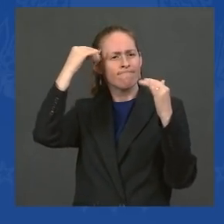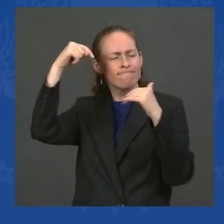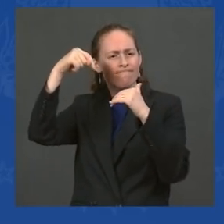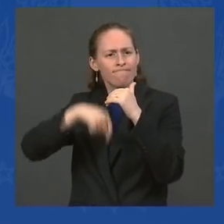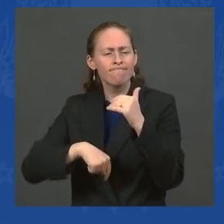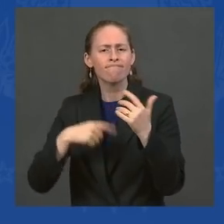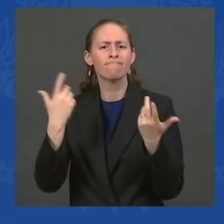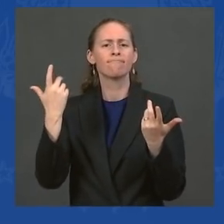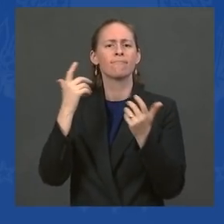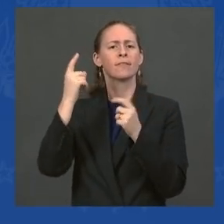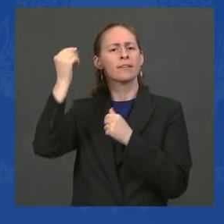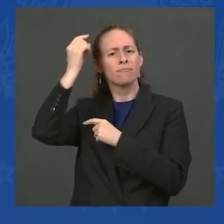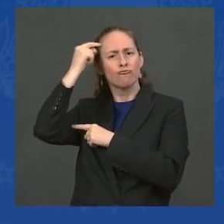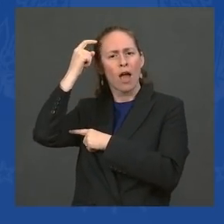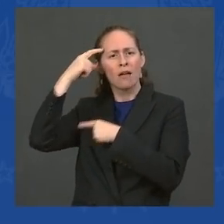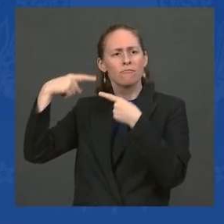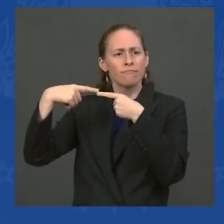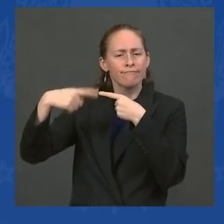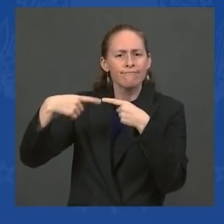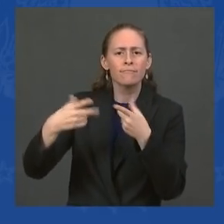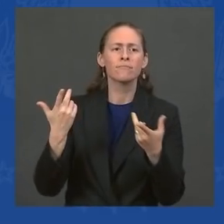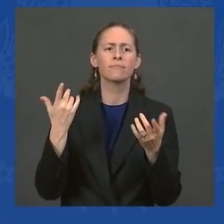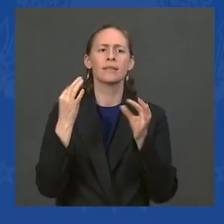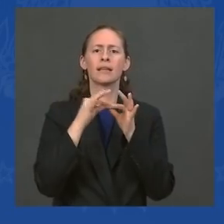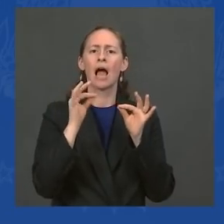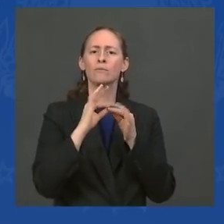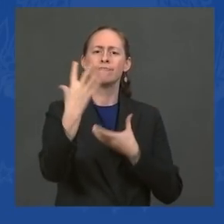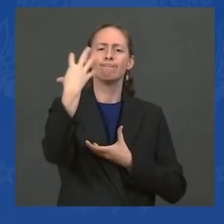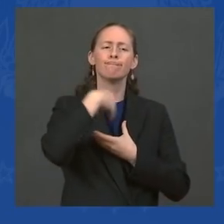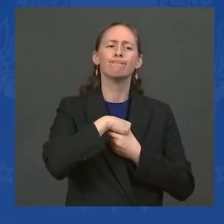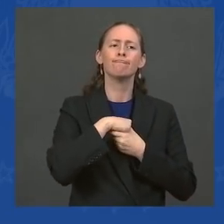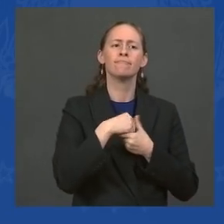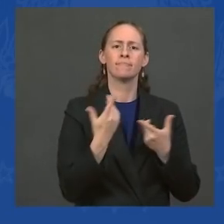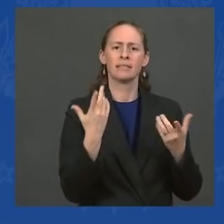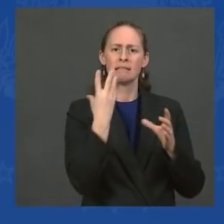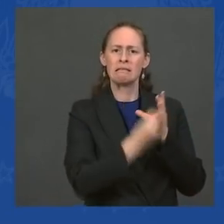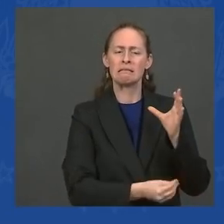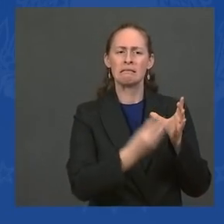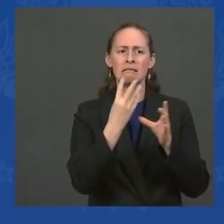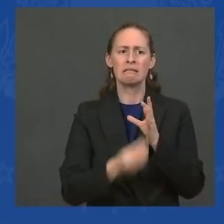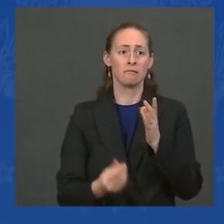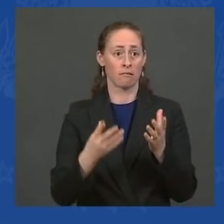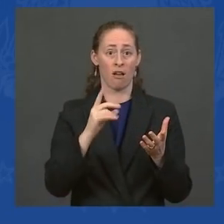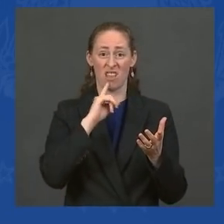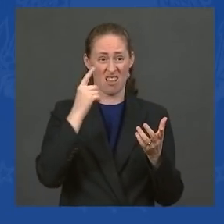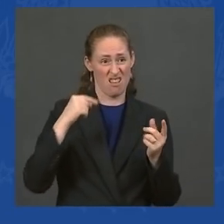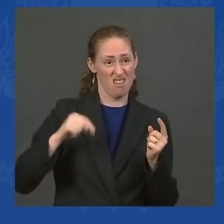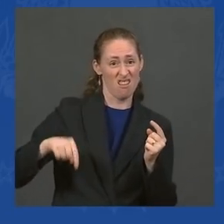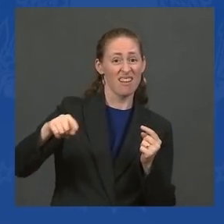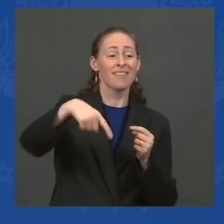And now, Mr. President, on behalf of myself and Lisa, the teaching staff and the children,